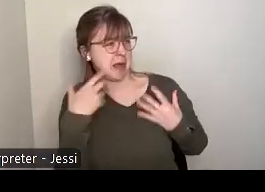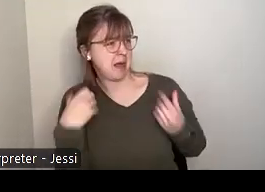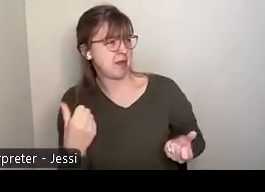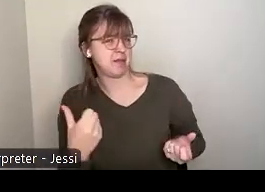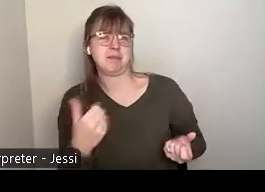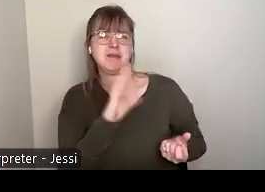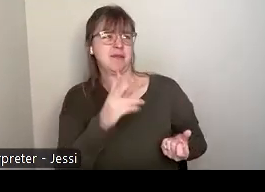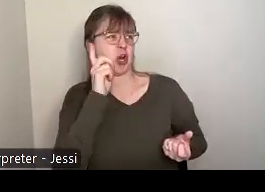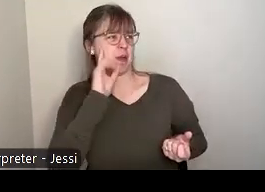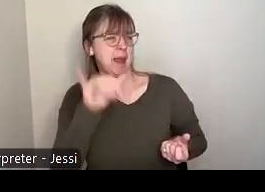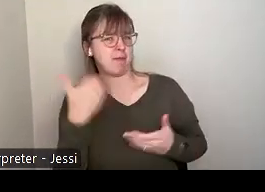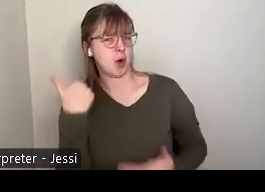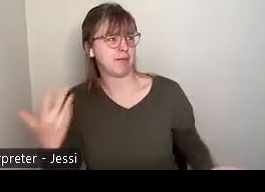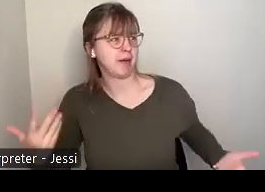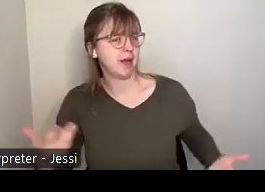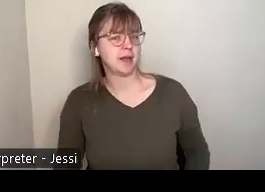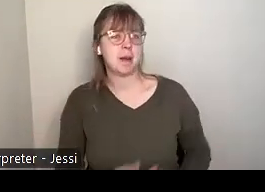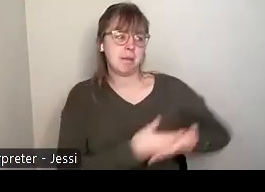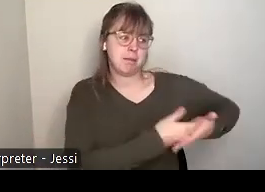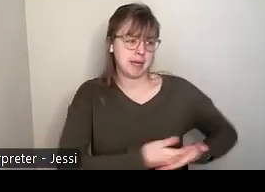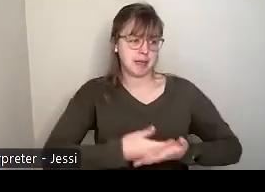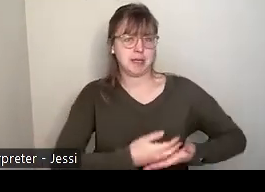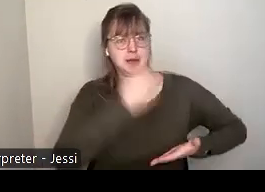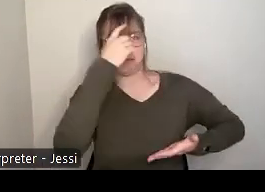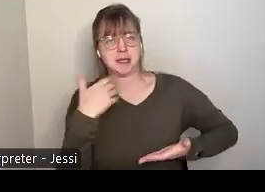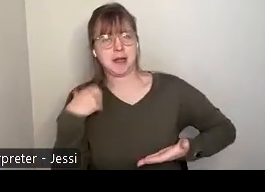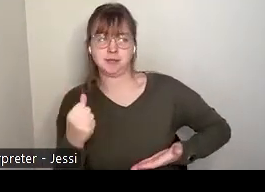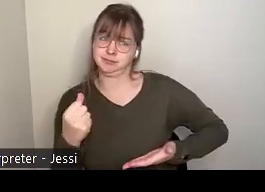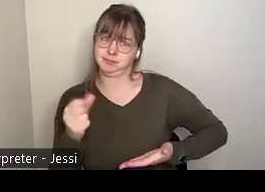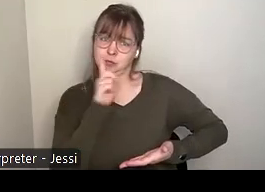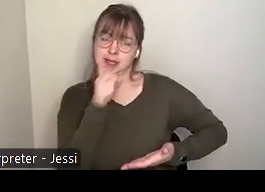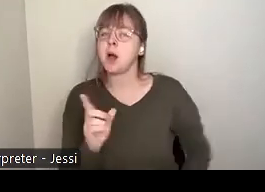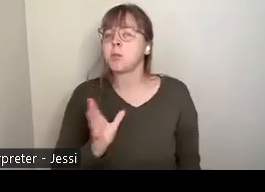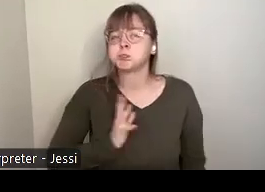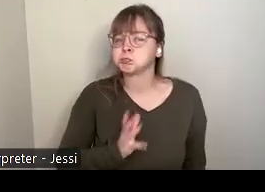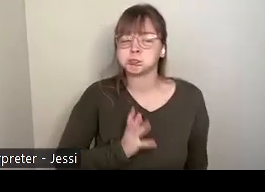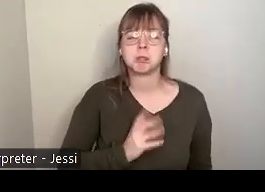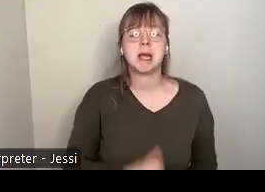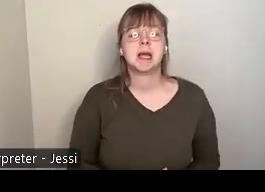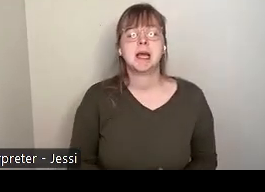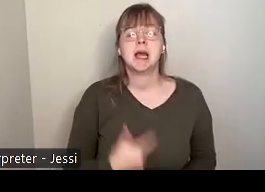before and that's okay um also when I was coming back from presenting at the world Association of